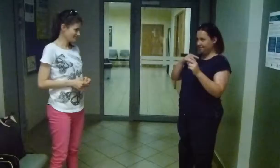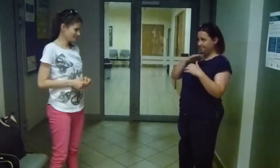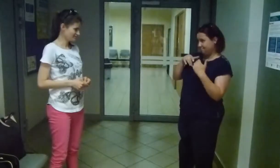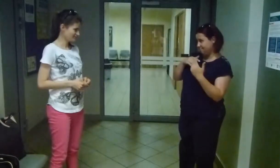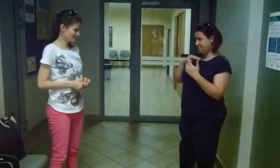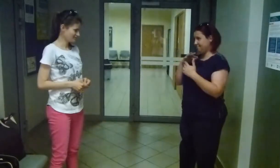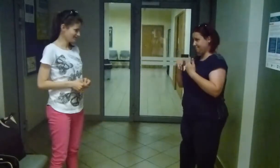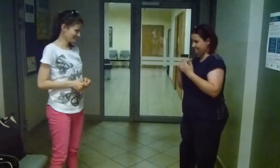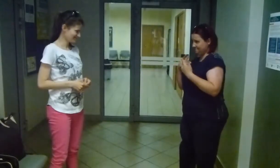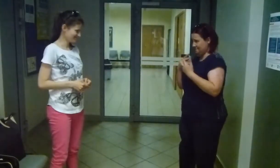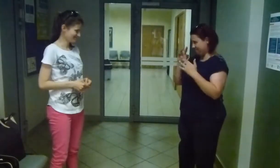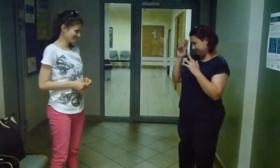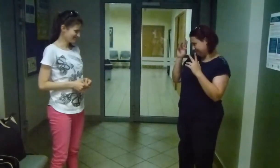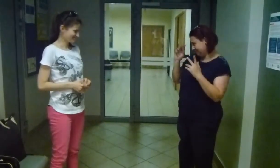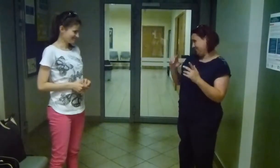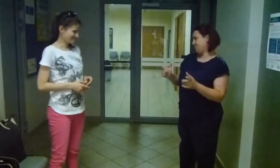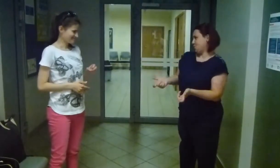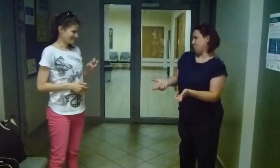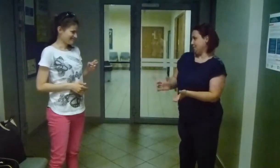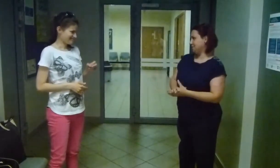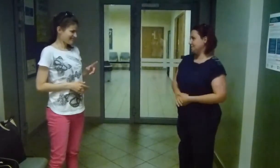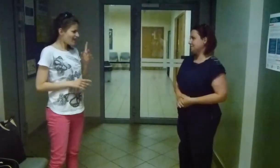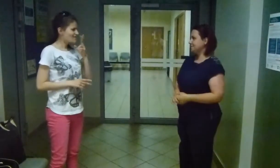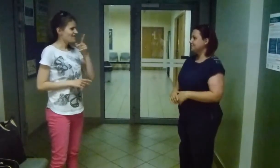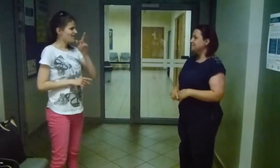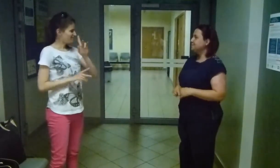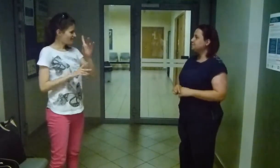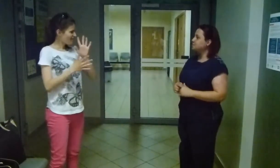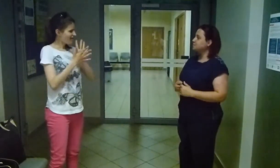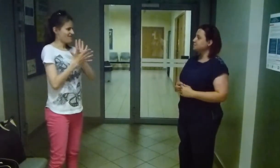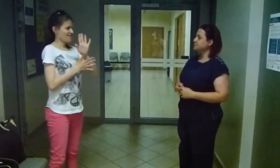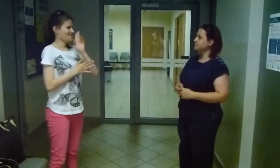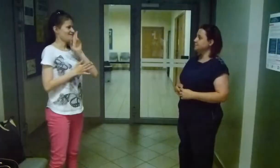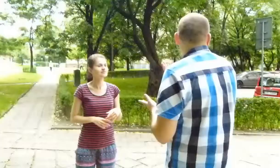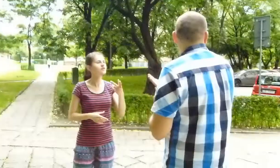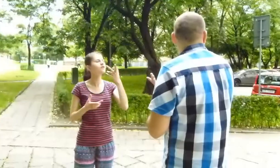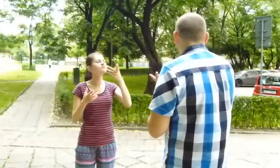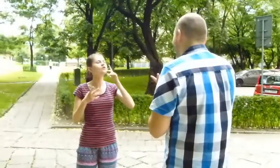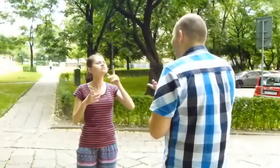The most important elements of the language are facial expressions, body movement and characters performed depending on the location and movement.